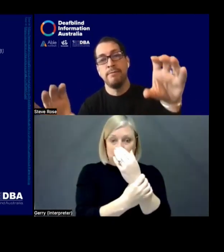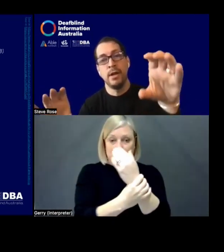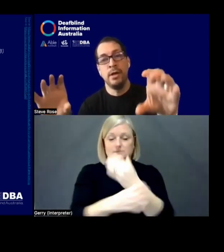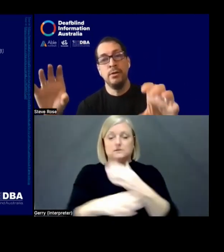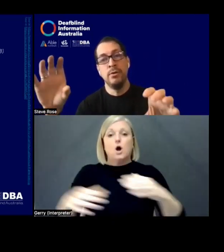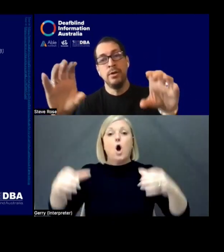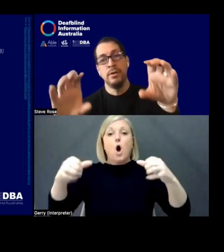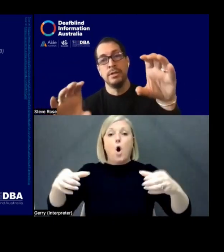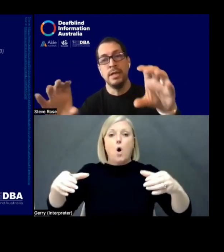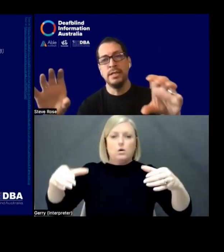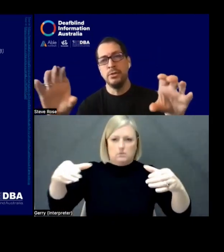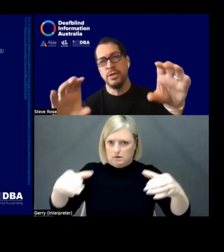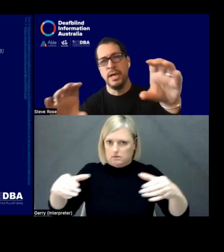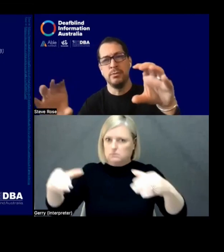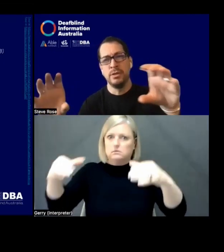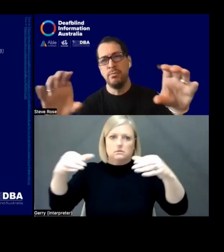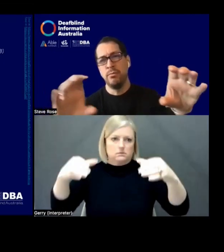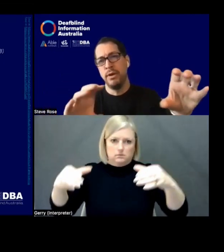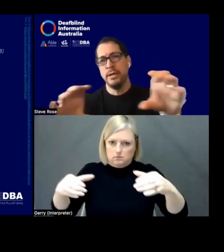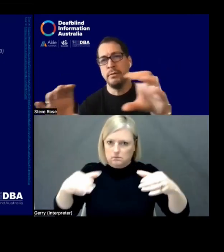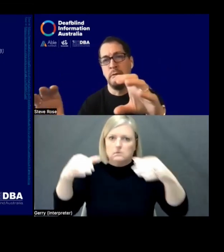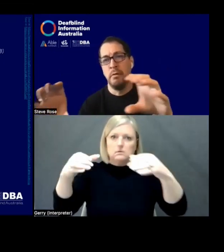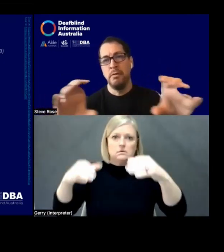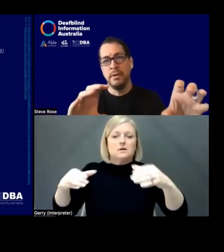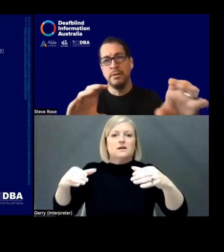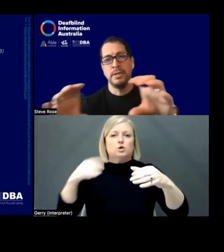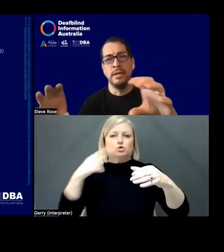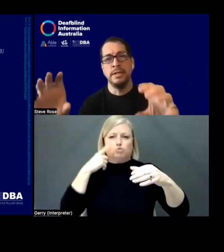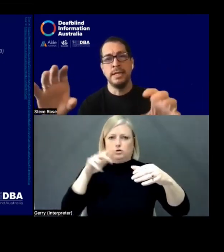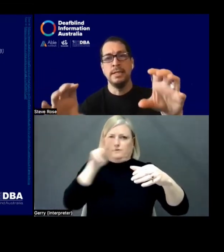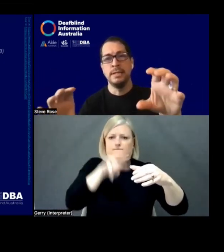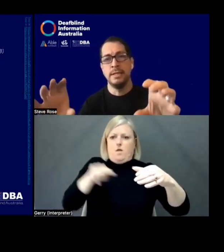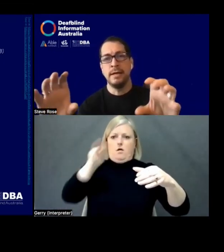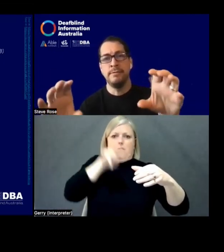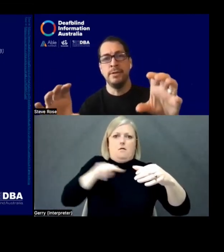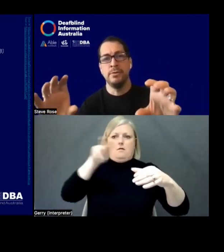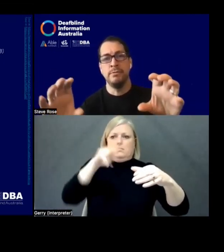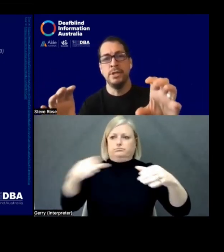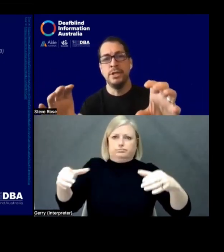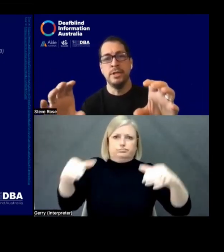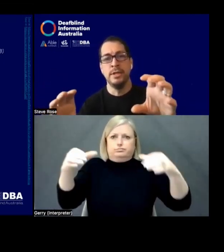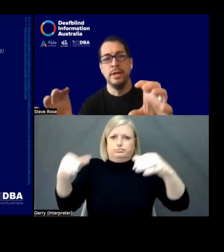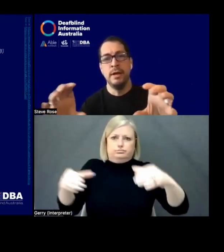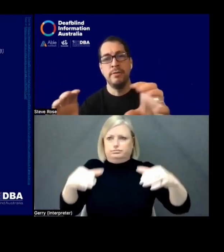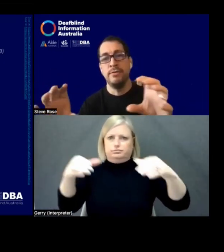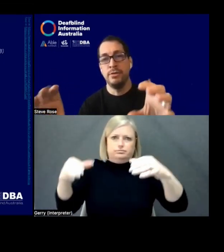they follow the signs and it also helps to bring the signs into that field of vision, if you